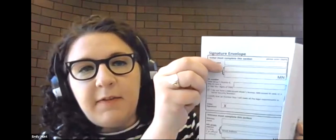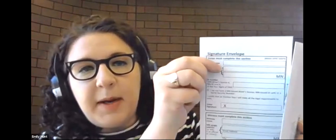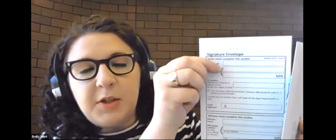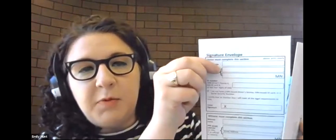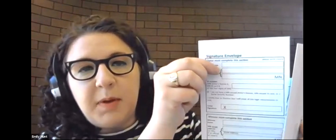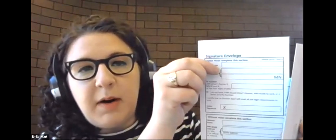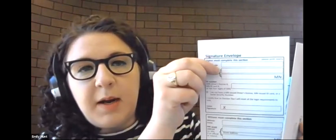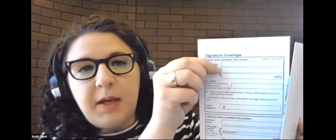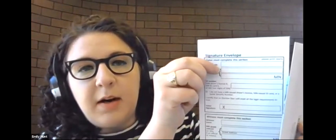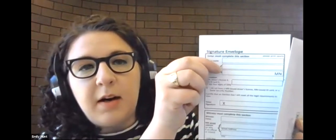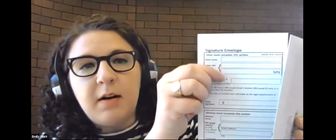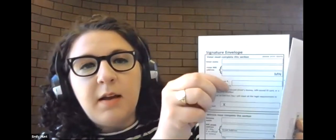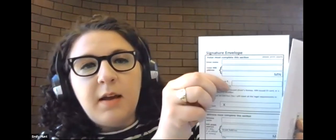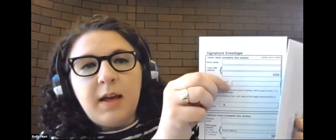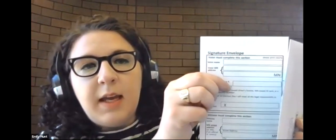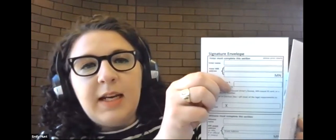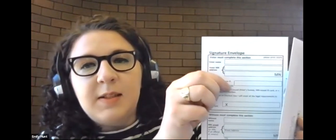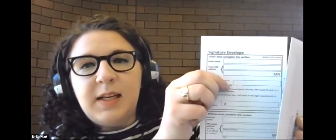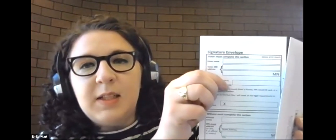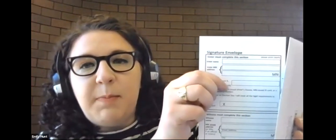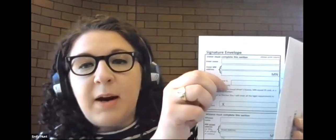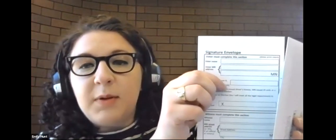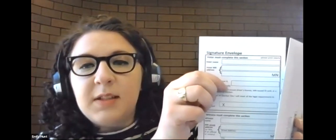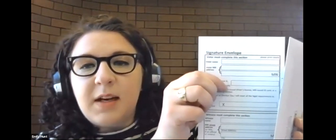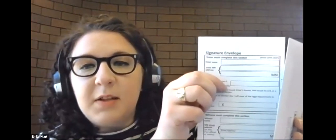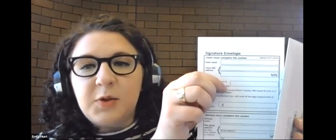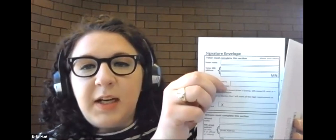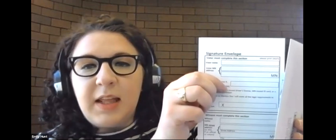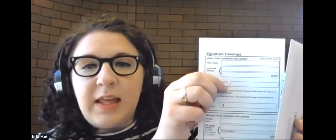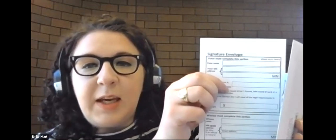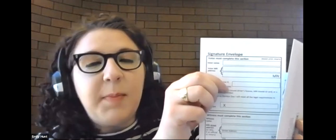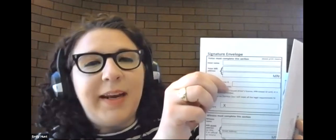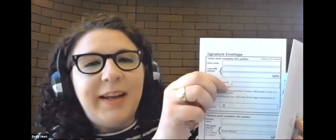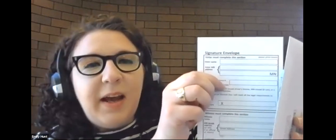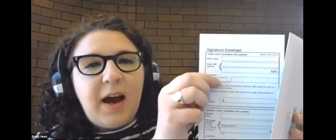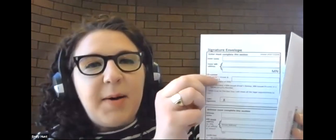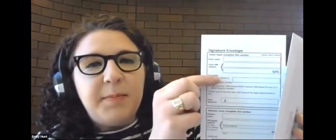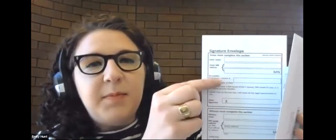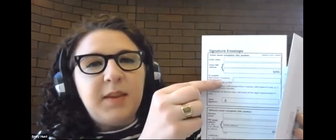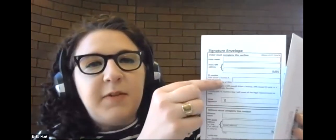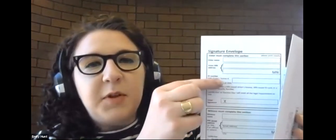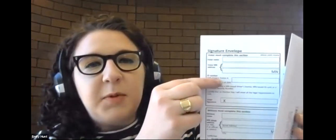That information will be right up here. It is backwards on the screen I think, but the voter